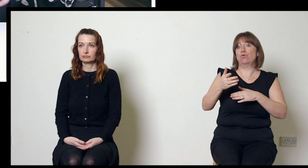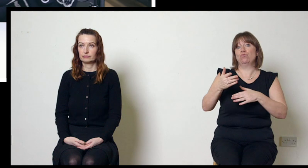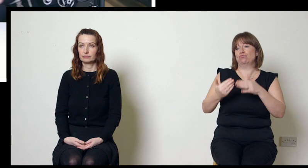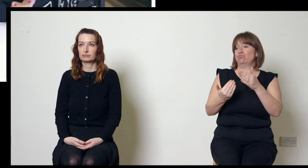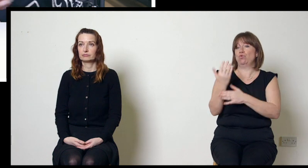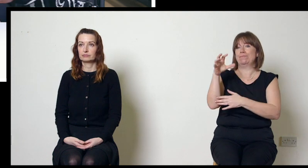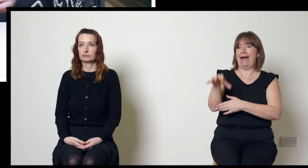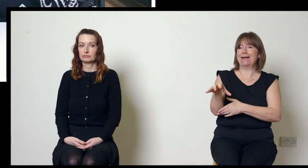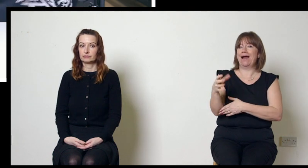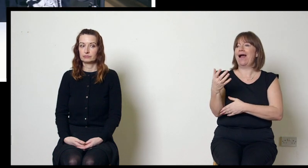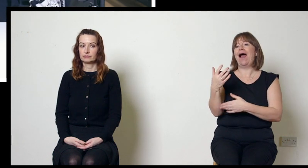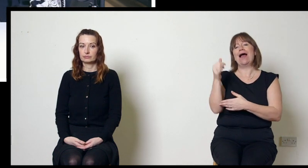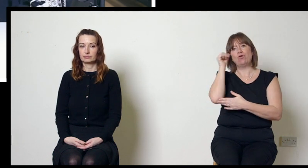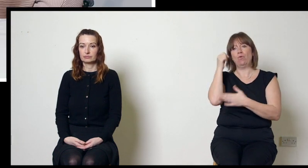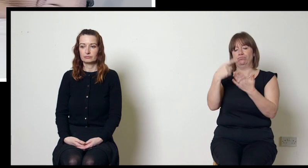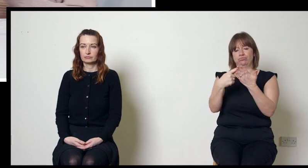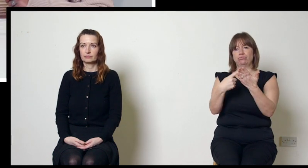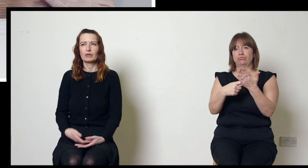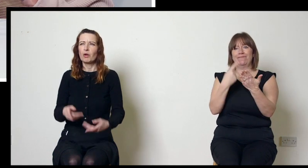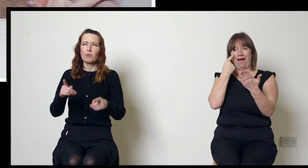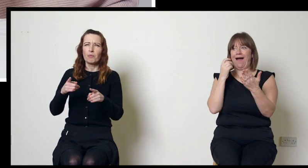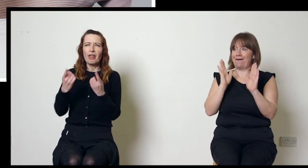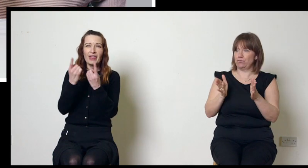that you pointed out when we went out together. So what kind of things would you look for?